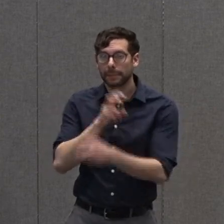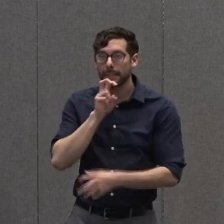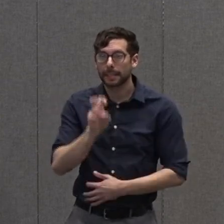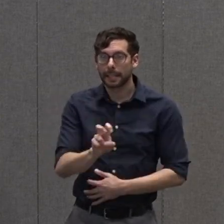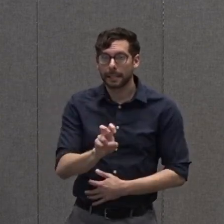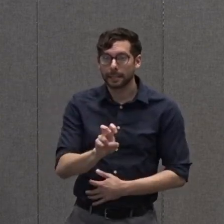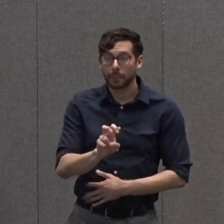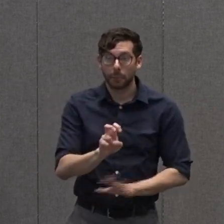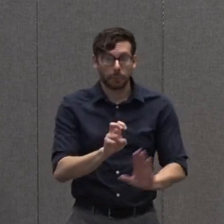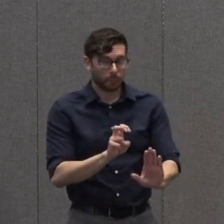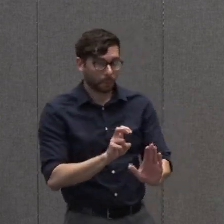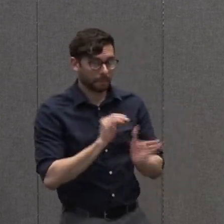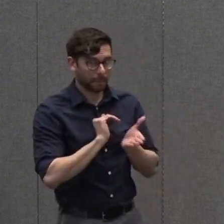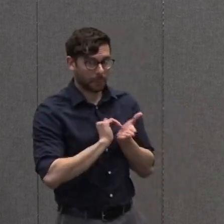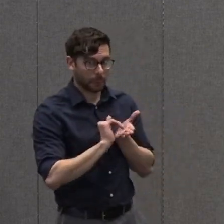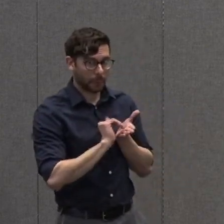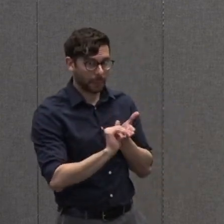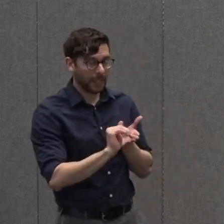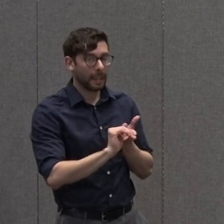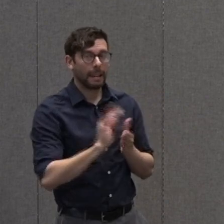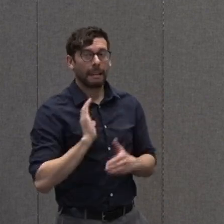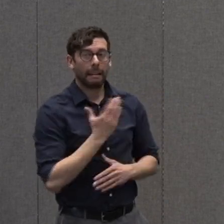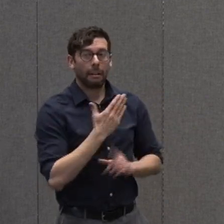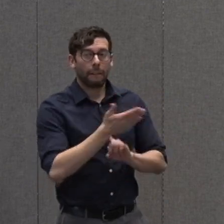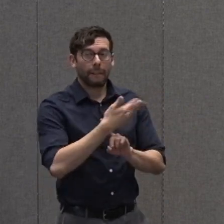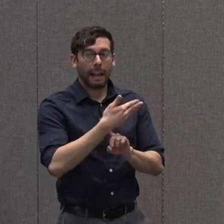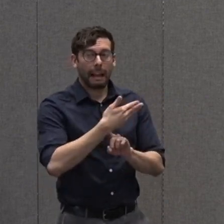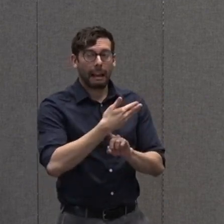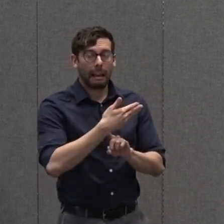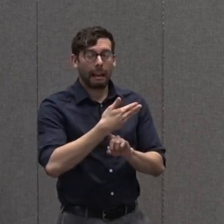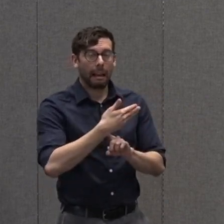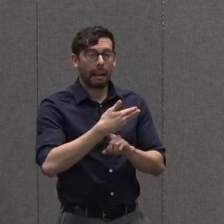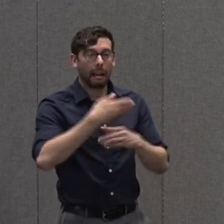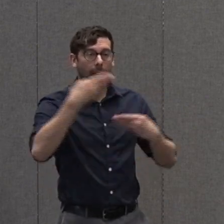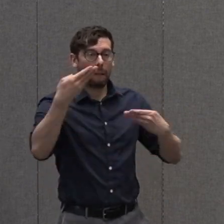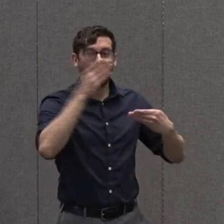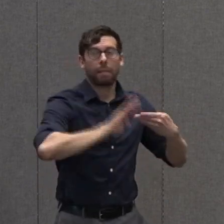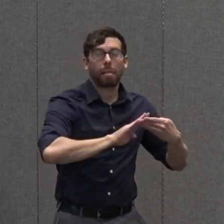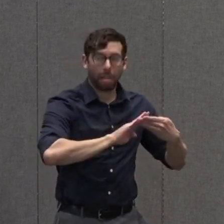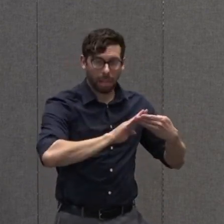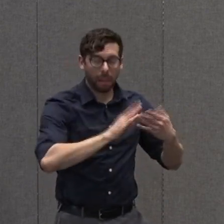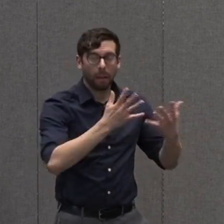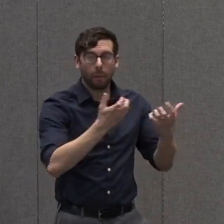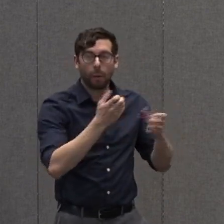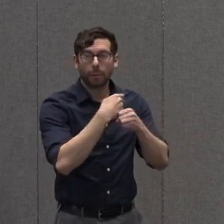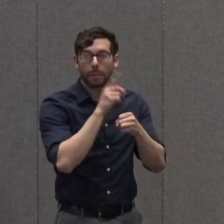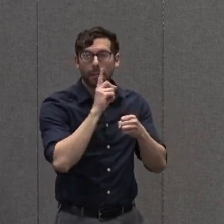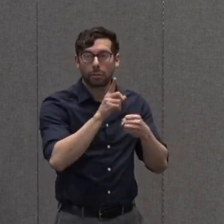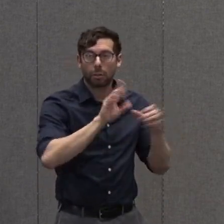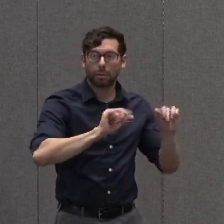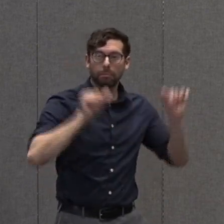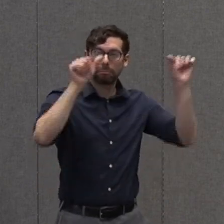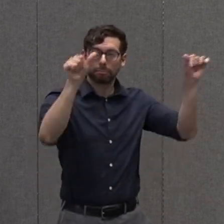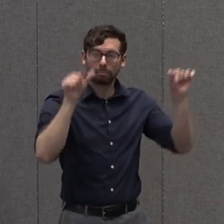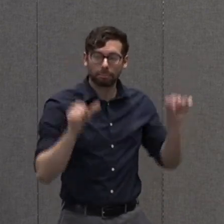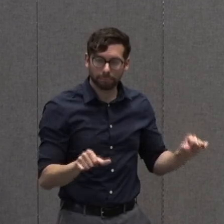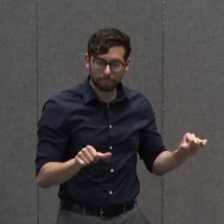So before you do that, I wanna make sure that we put that back up. Oh, sure. 'Cause that would not be a good thing, to have an American flag fall down.